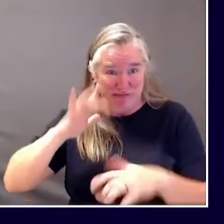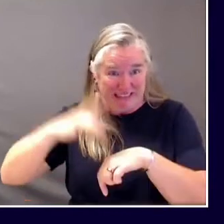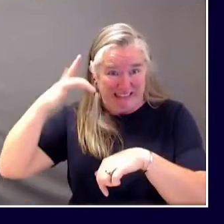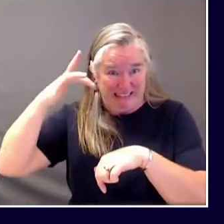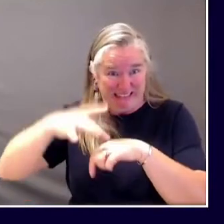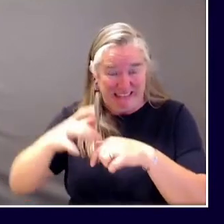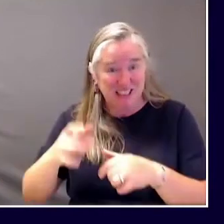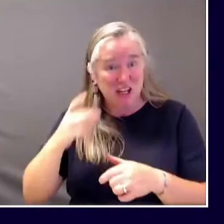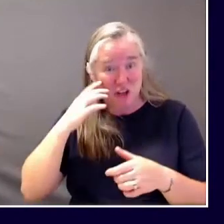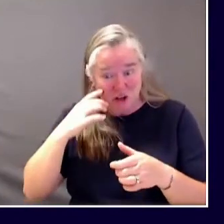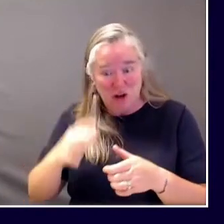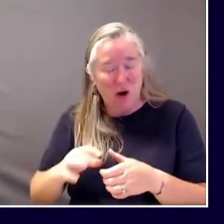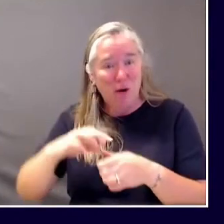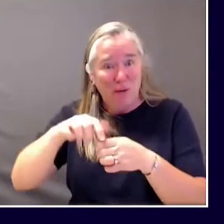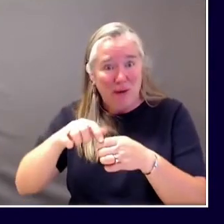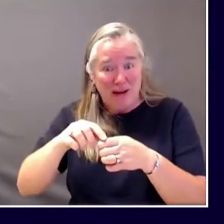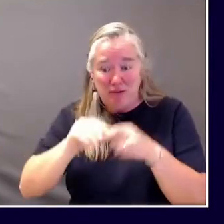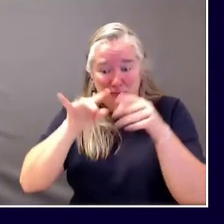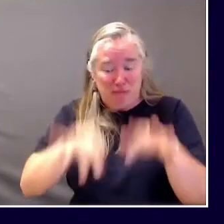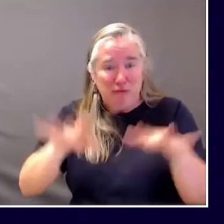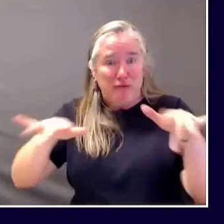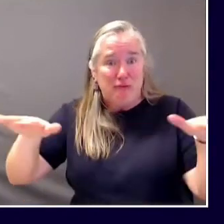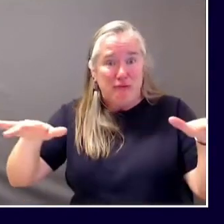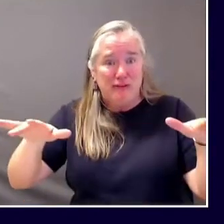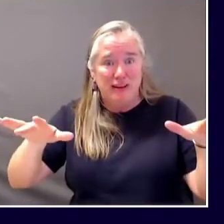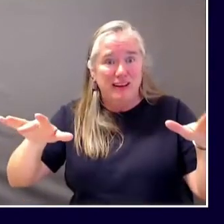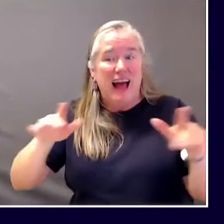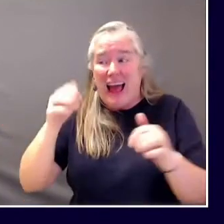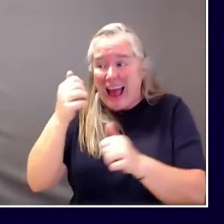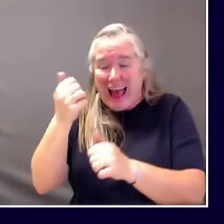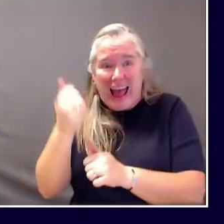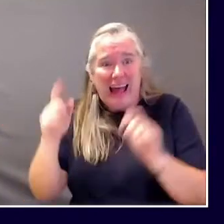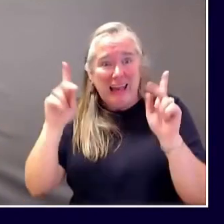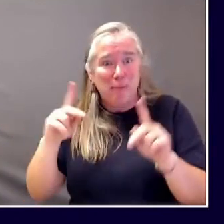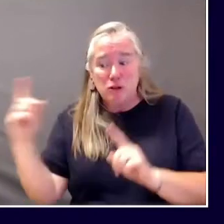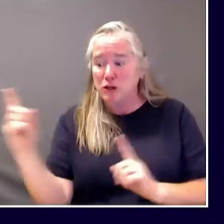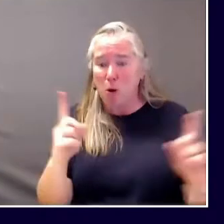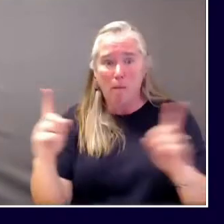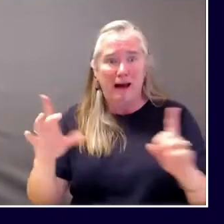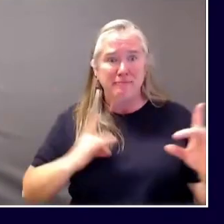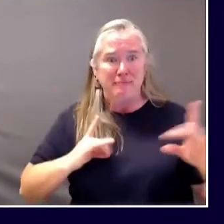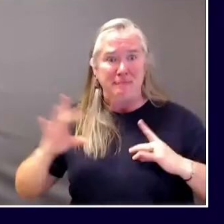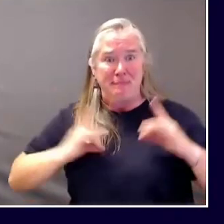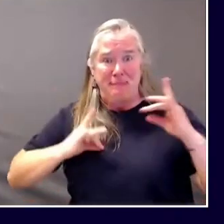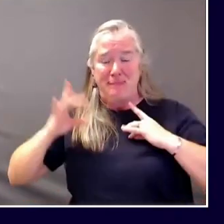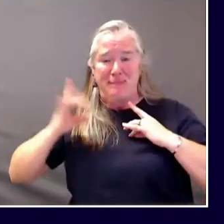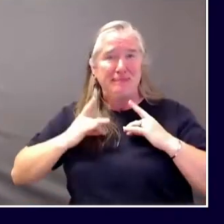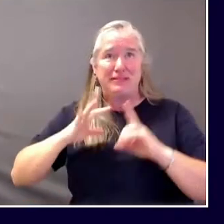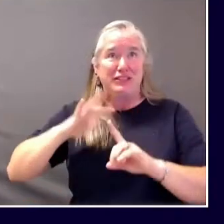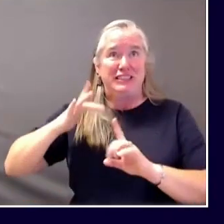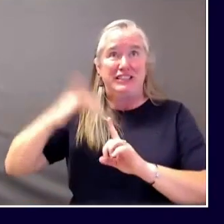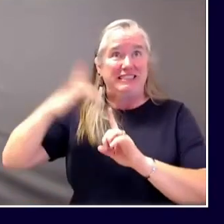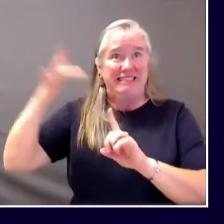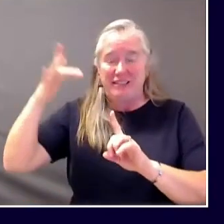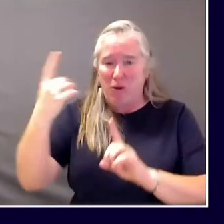everyone leaves with glitter we can't put that evil genie